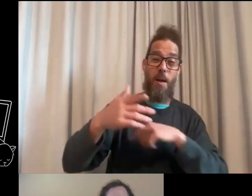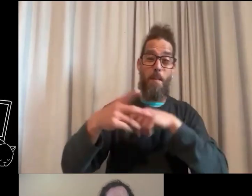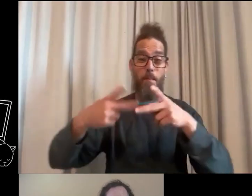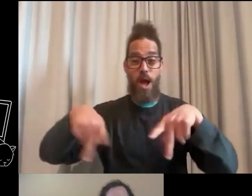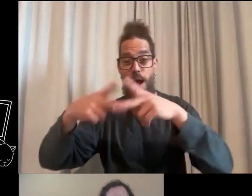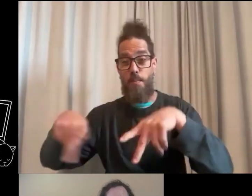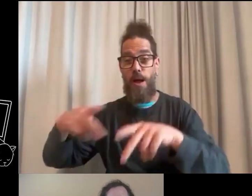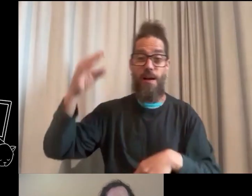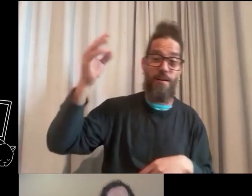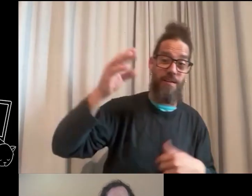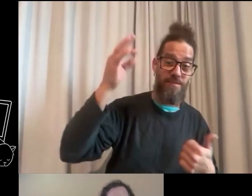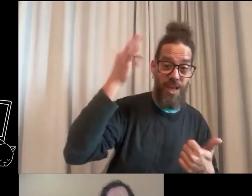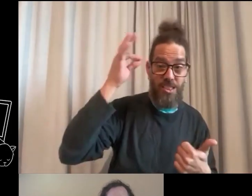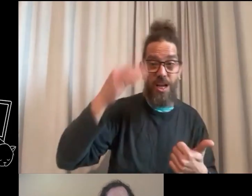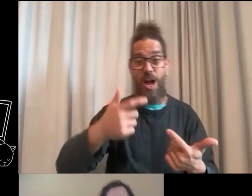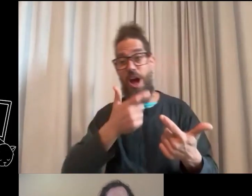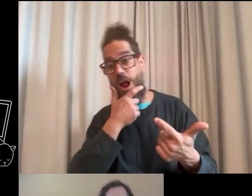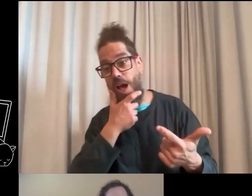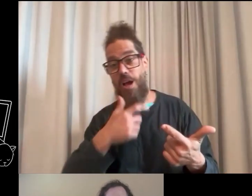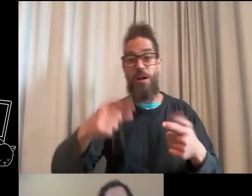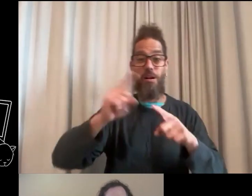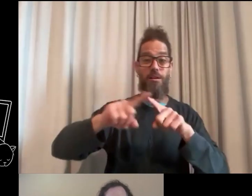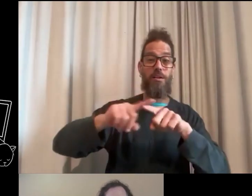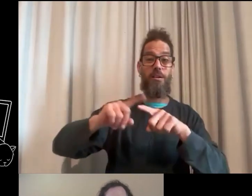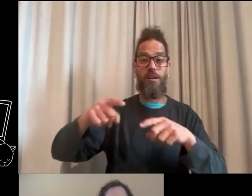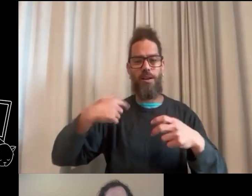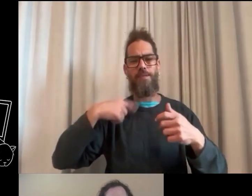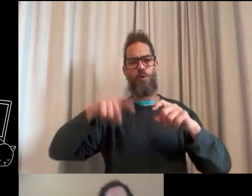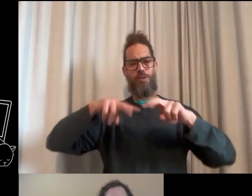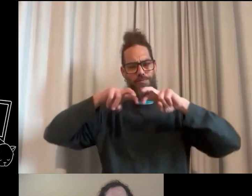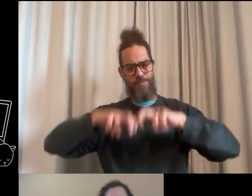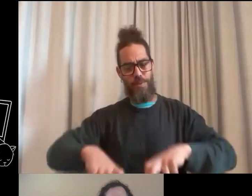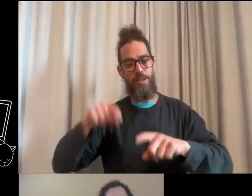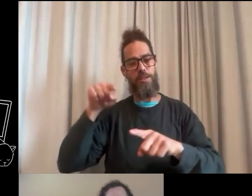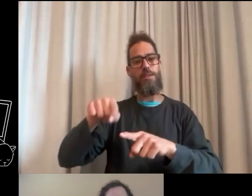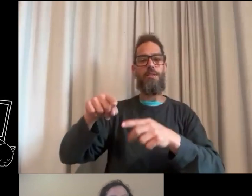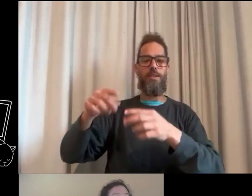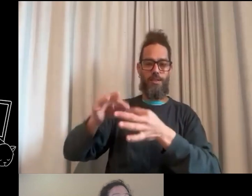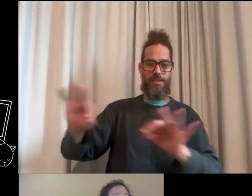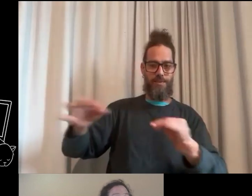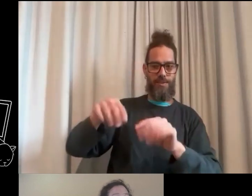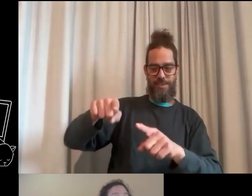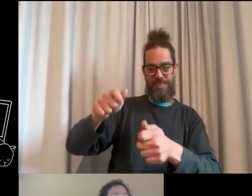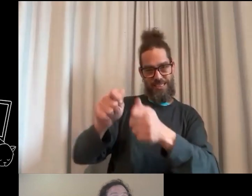English isn't the first language or French isn't the first language. And we take great pride in the ability